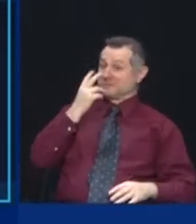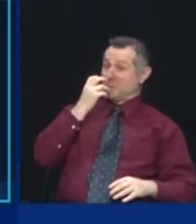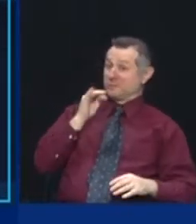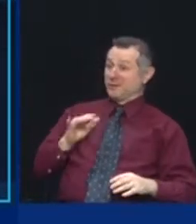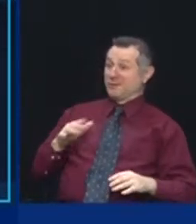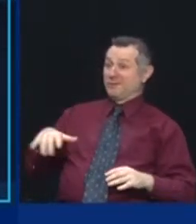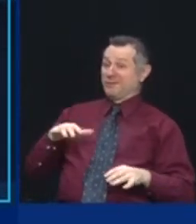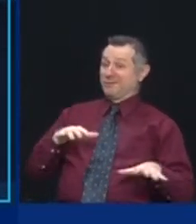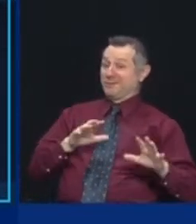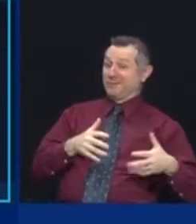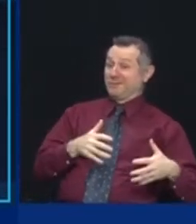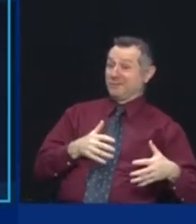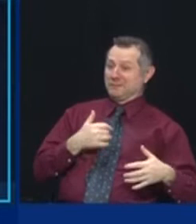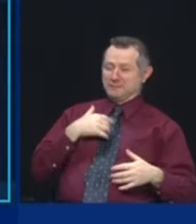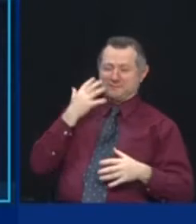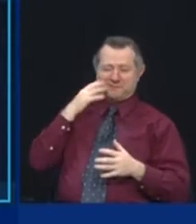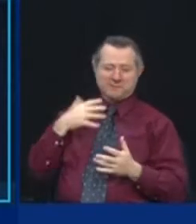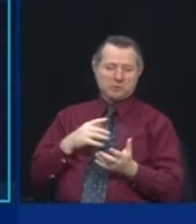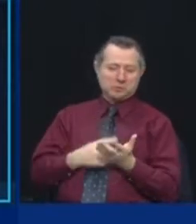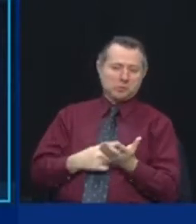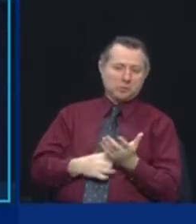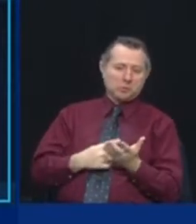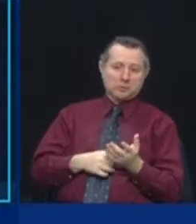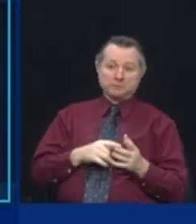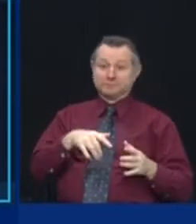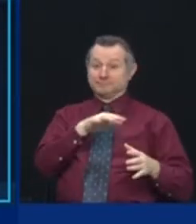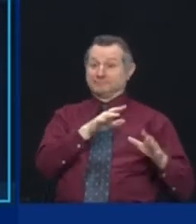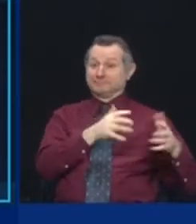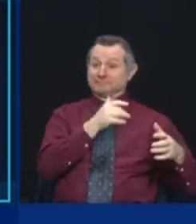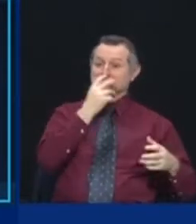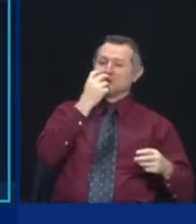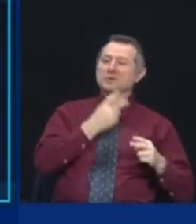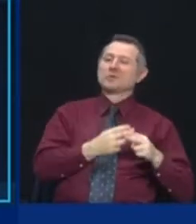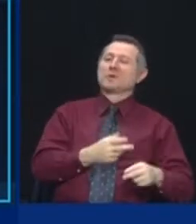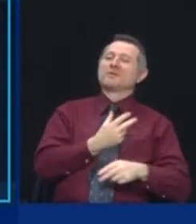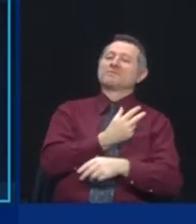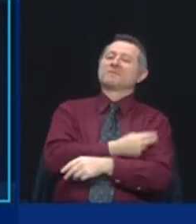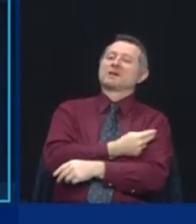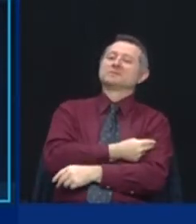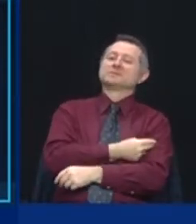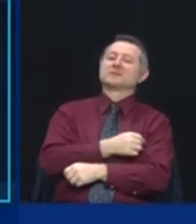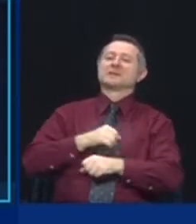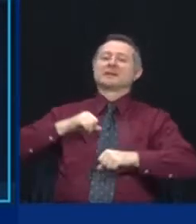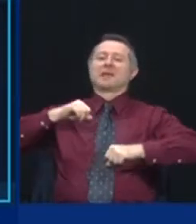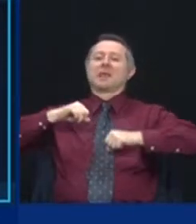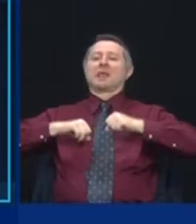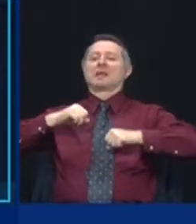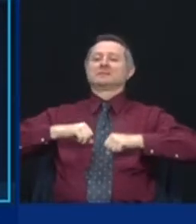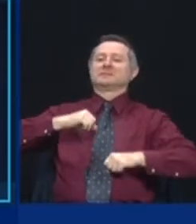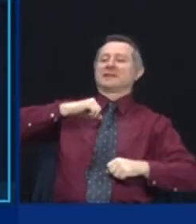ONLY OLD PEOPLE HAVE TO WORRY ABOUT IT. AND THE DOUBTFUL. DOUBTFUL, WE WERE JUST CHATTING